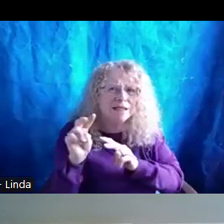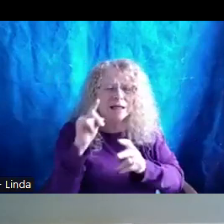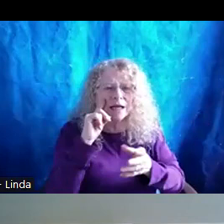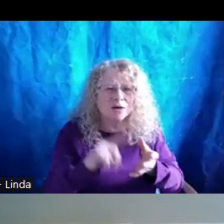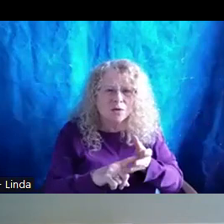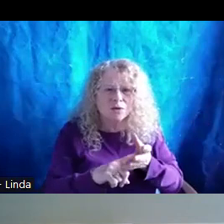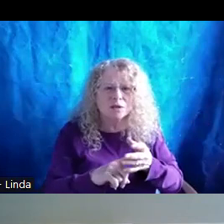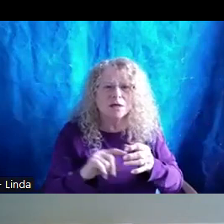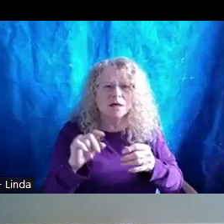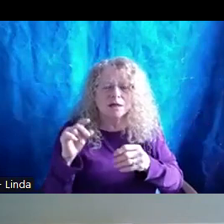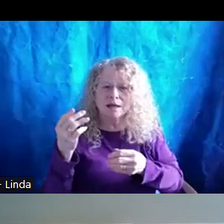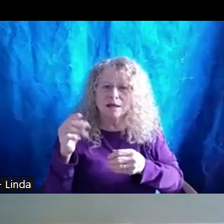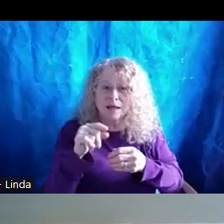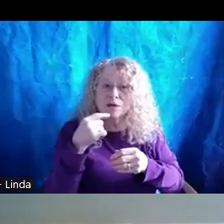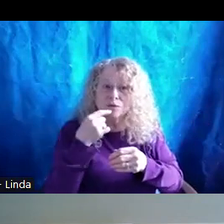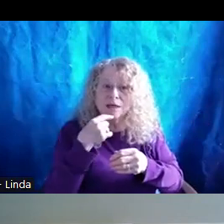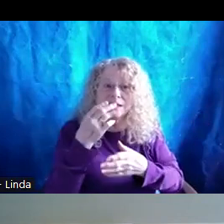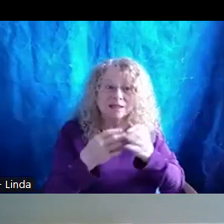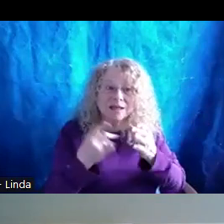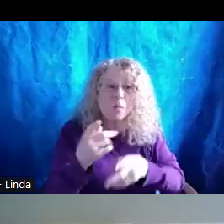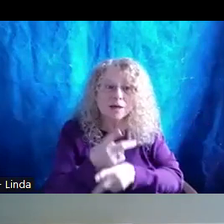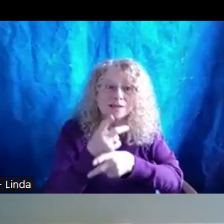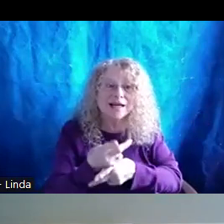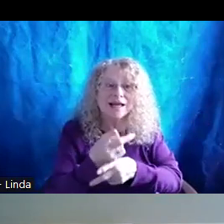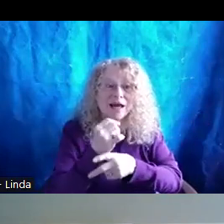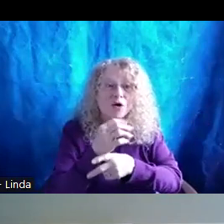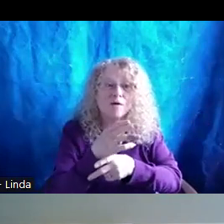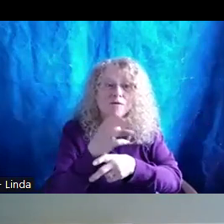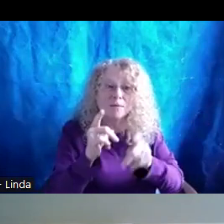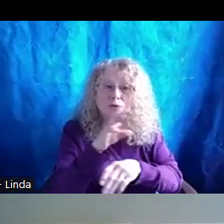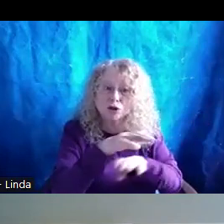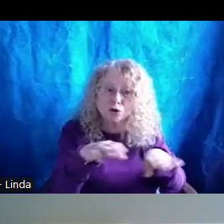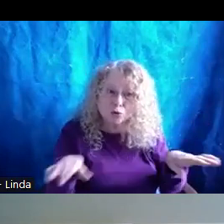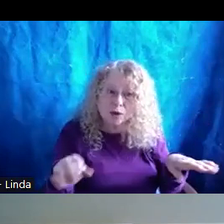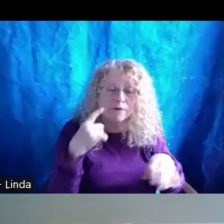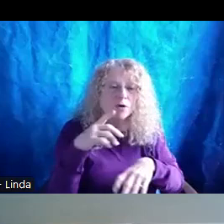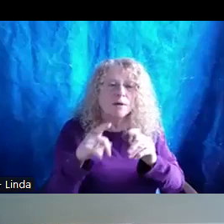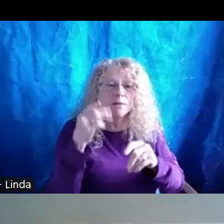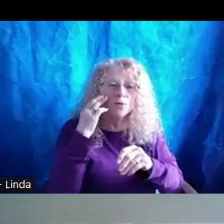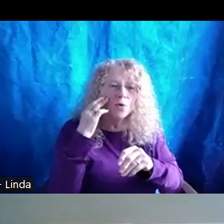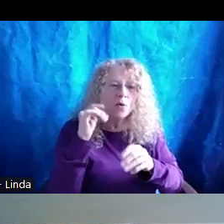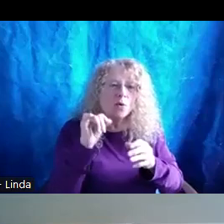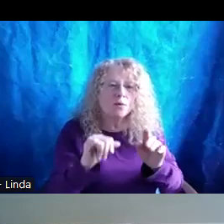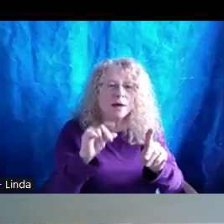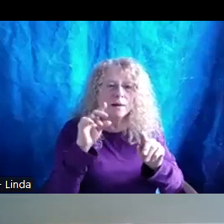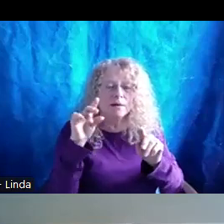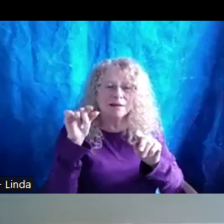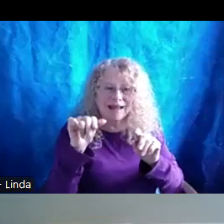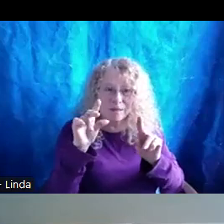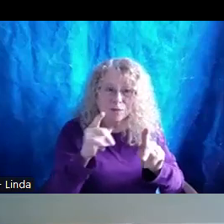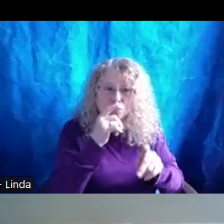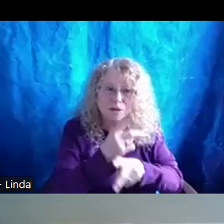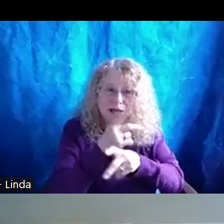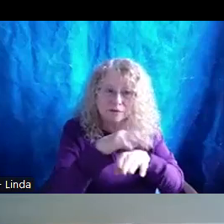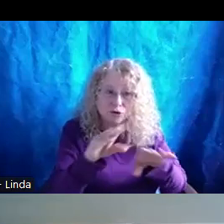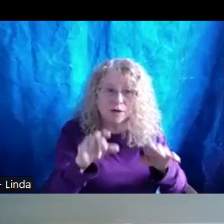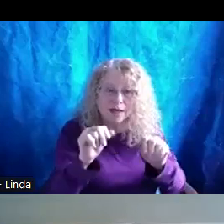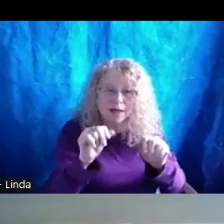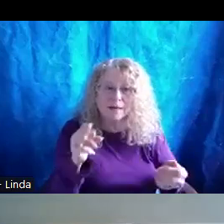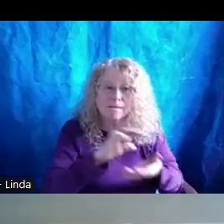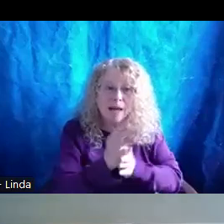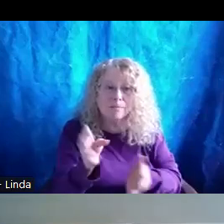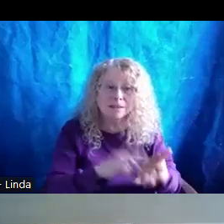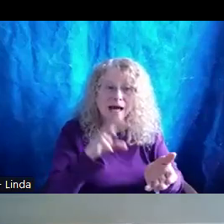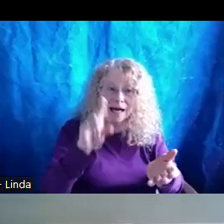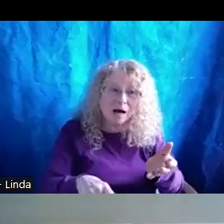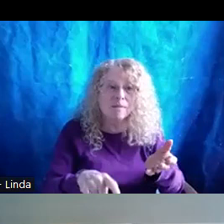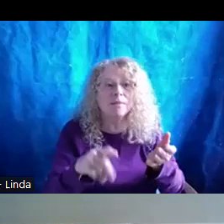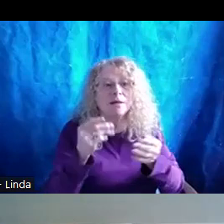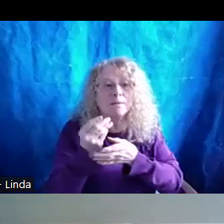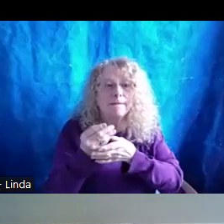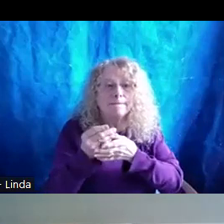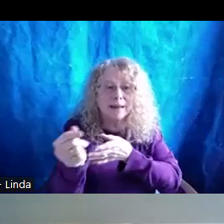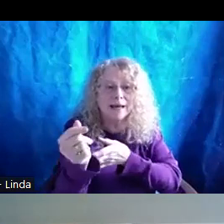CARE OF THEIR KIDS, FOR PEOPLE TO KNOW, SIGN UP AND HAVE CONSISTENT CHILDCARE WOULD BE